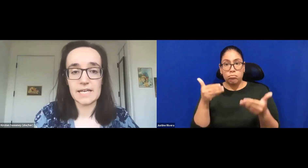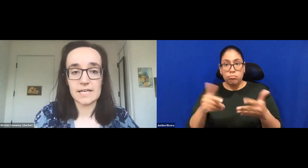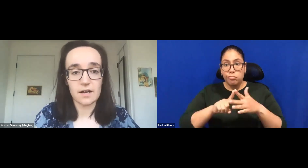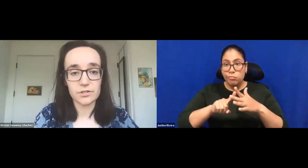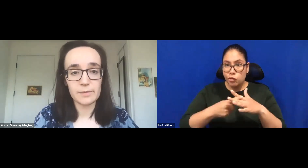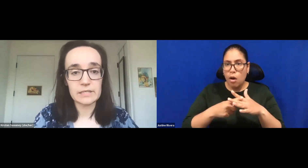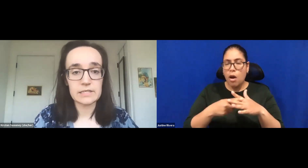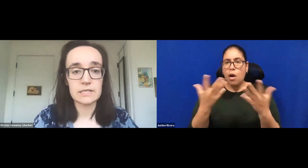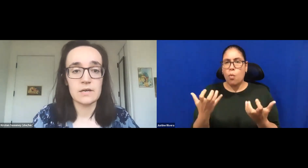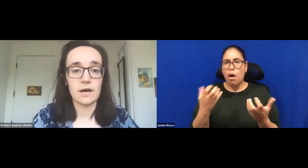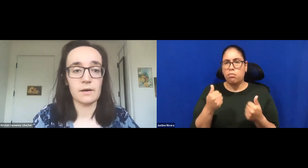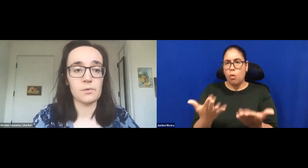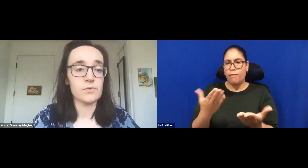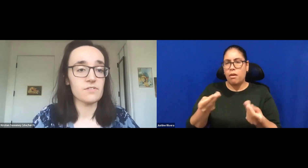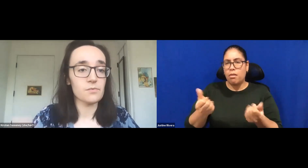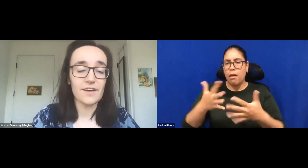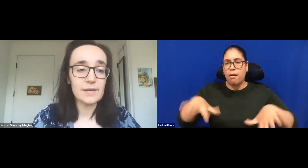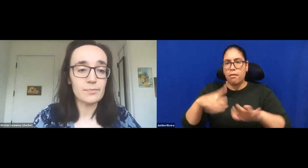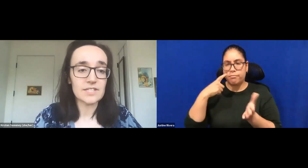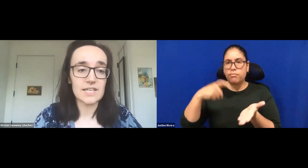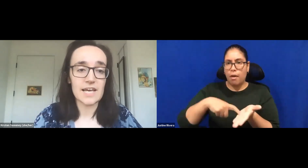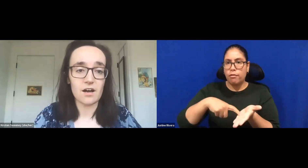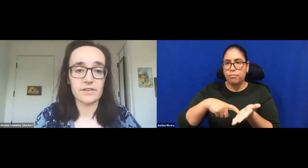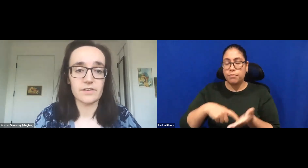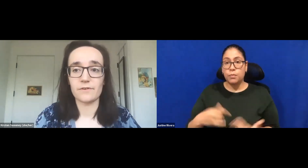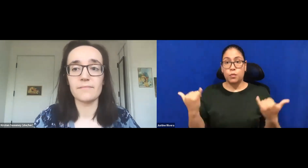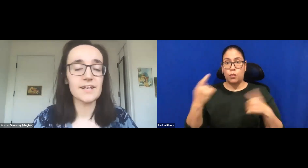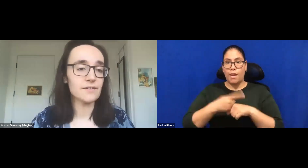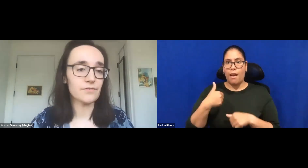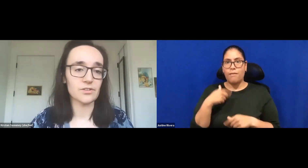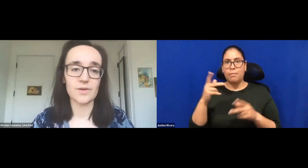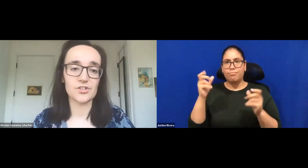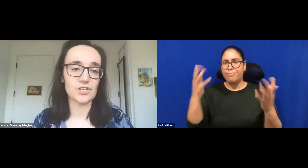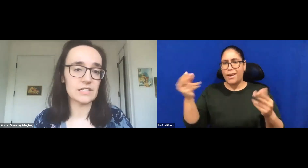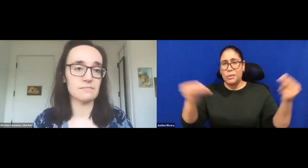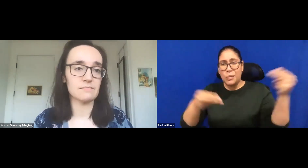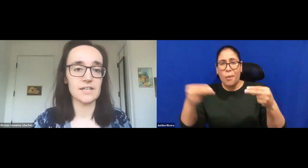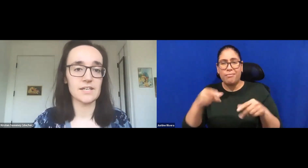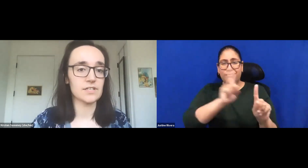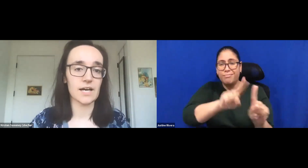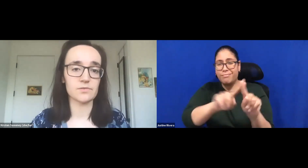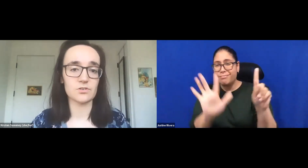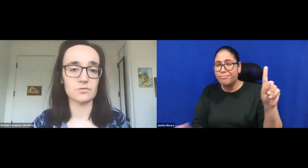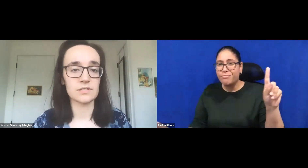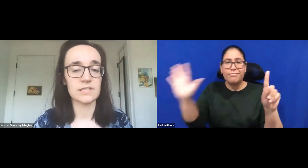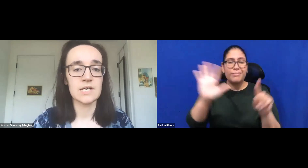land acknowledgement. And so we have people today calling in from many different locations and many different time zones,